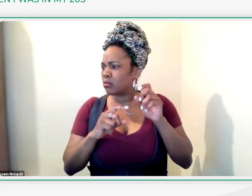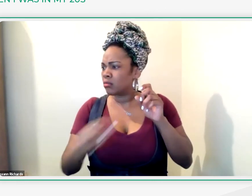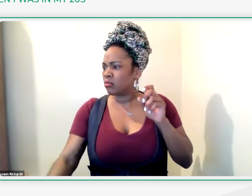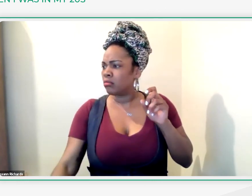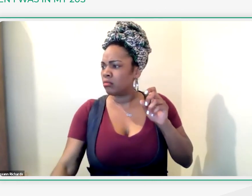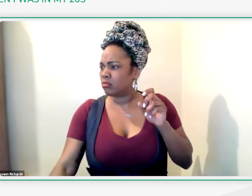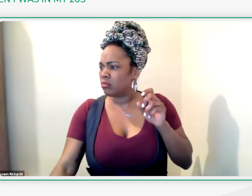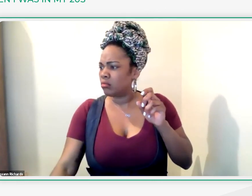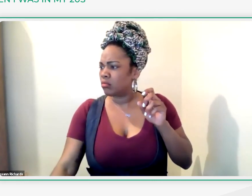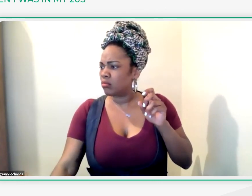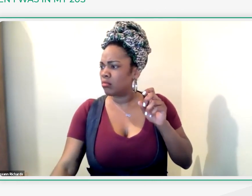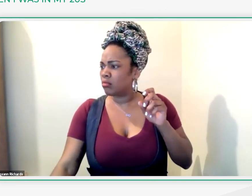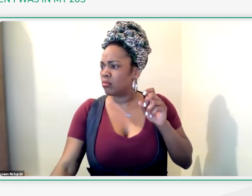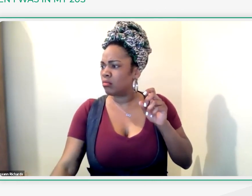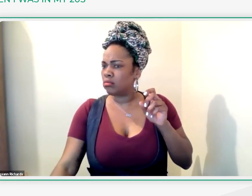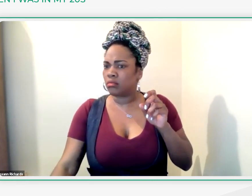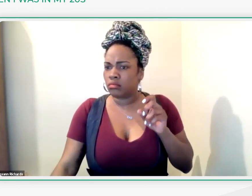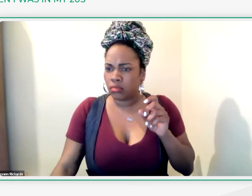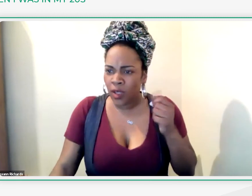I'm trying to see.